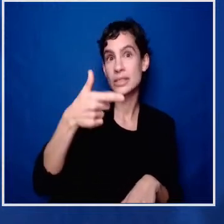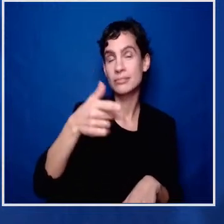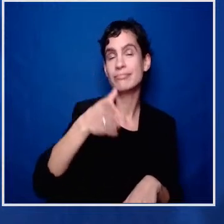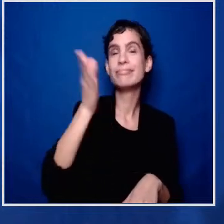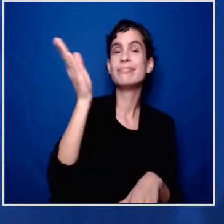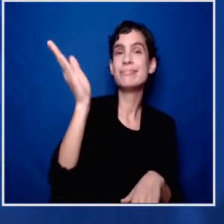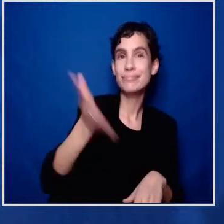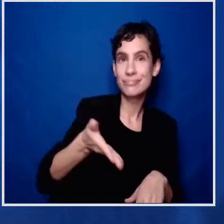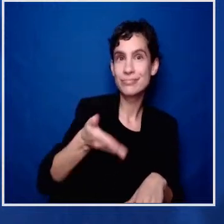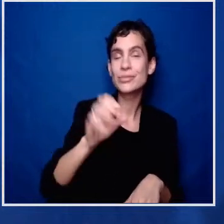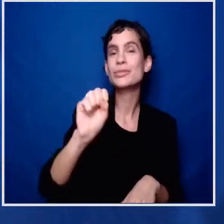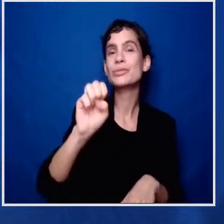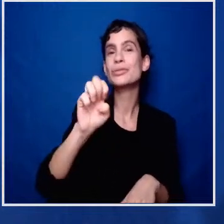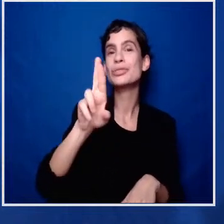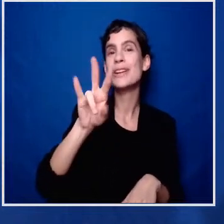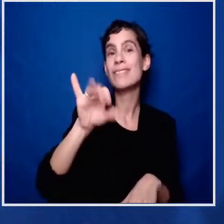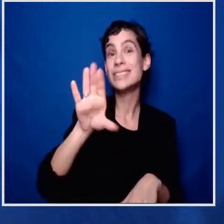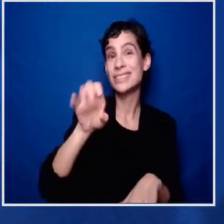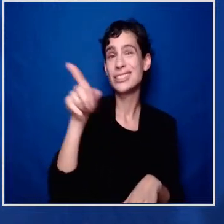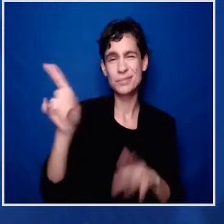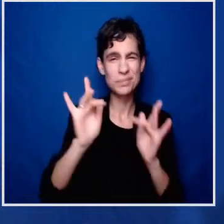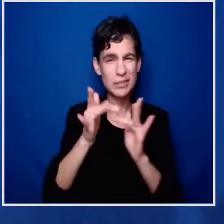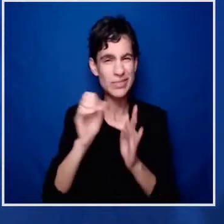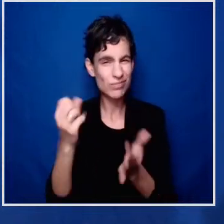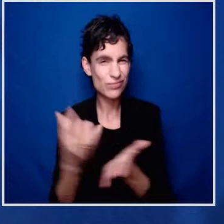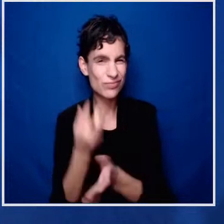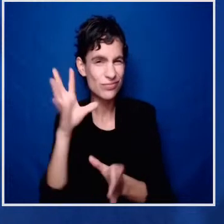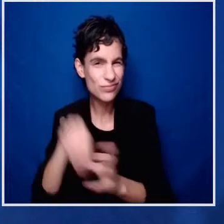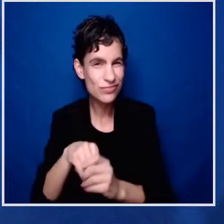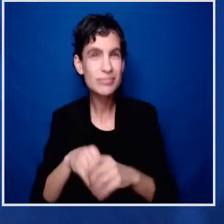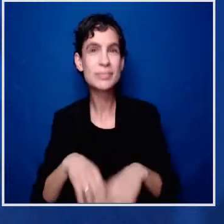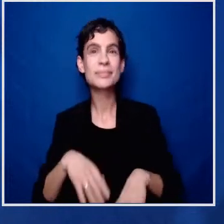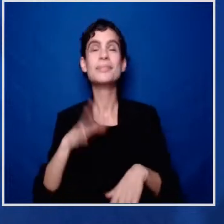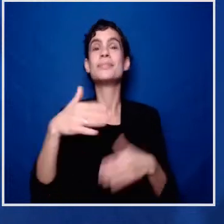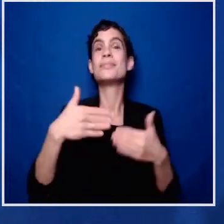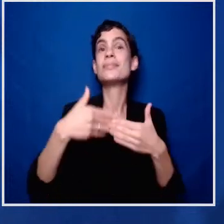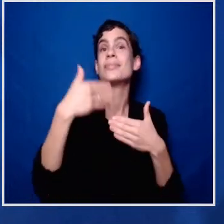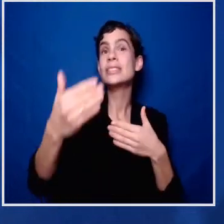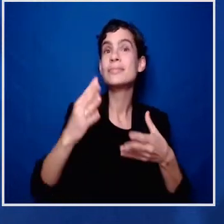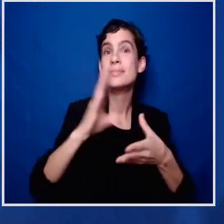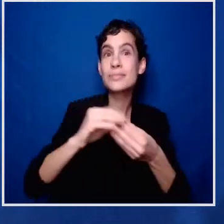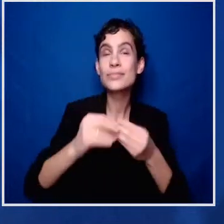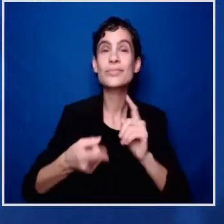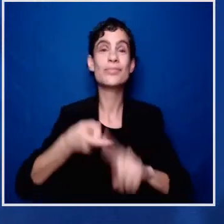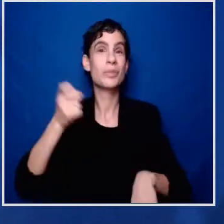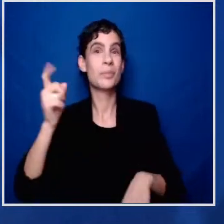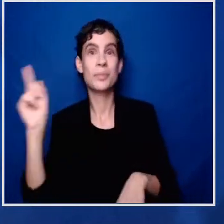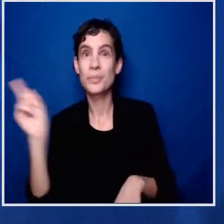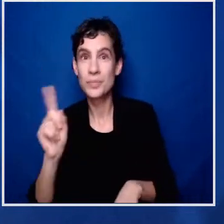FRIEND OF MINE, BROOKLYN-BORN